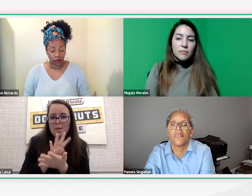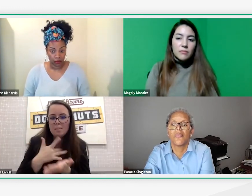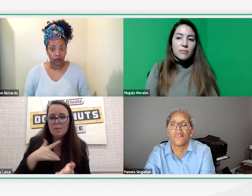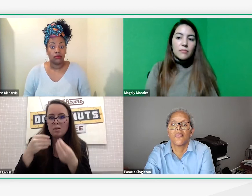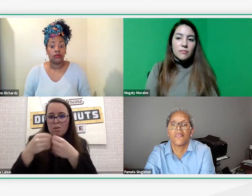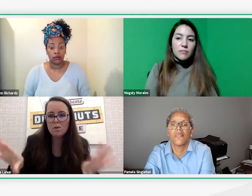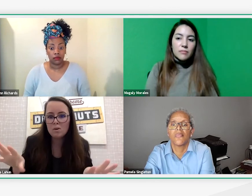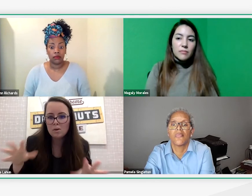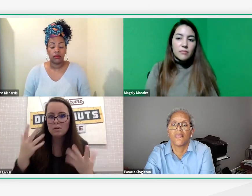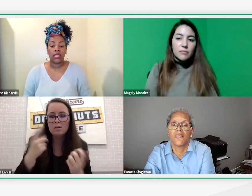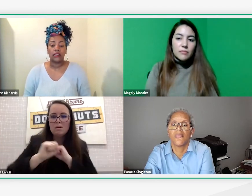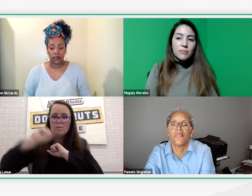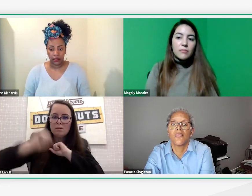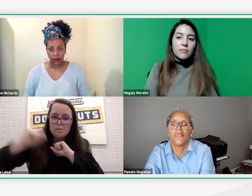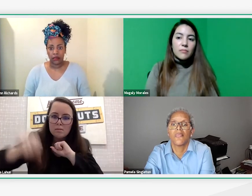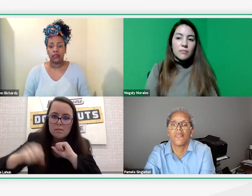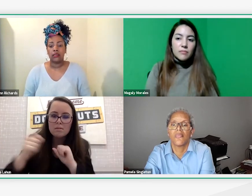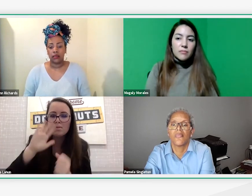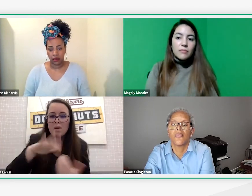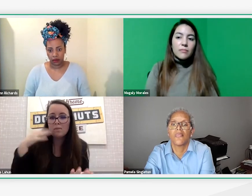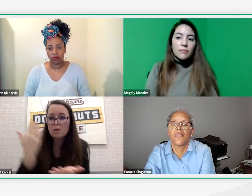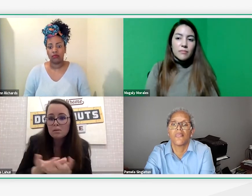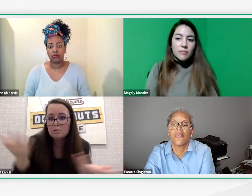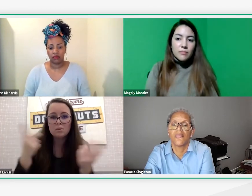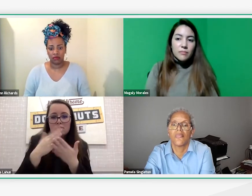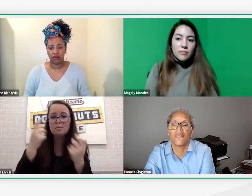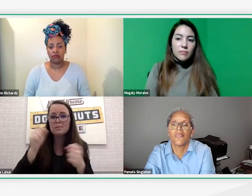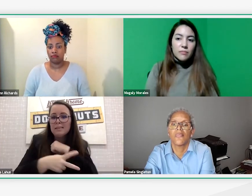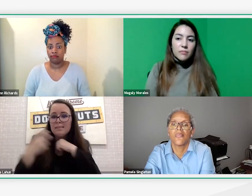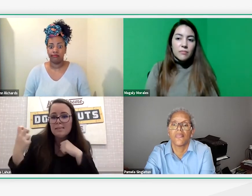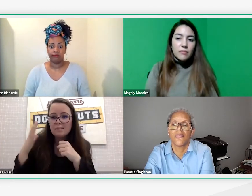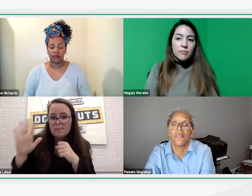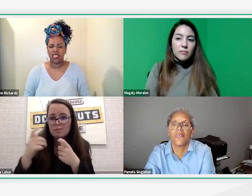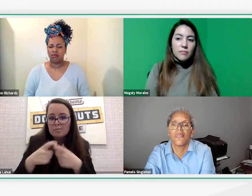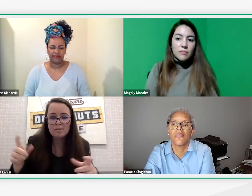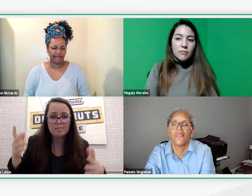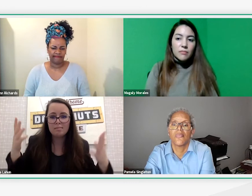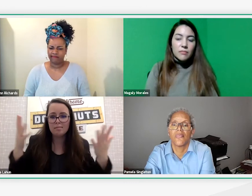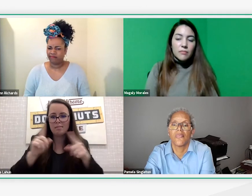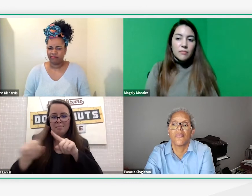filing electronically is more safe than paper. Paper takes longer, and your